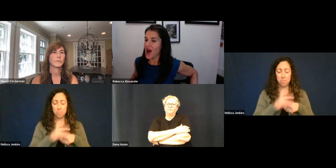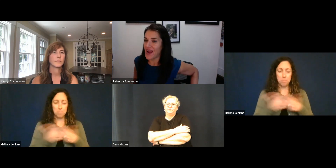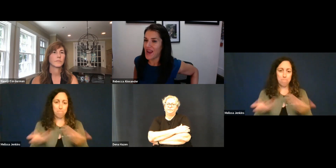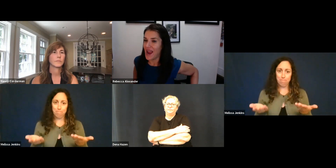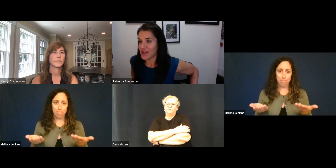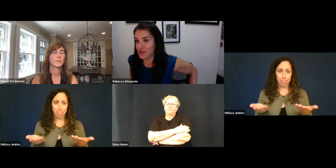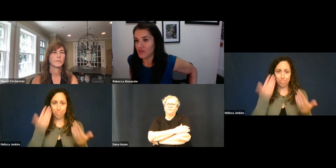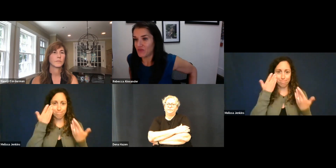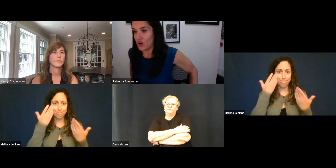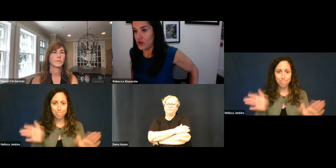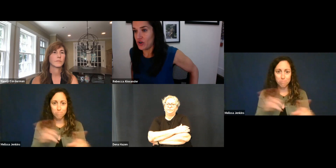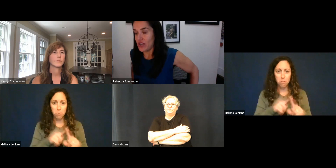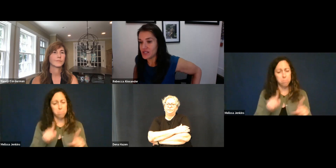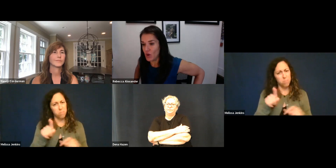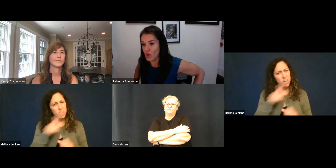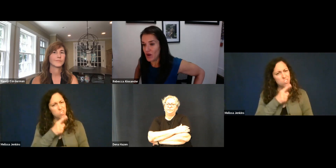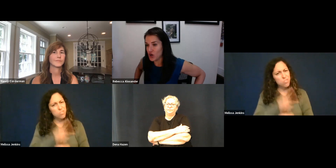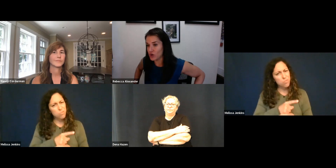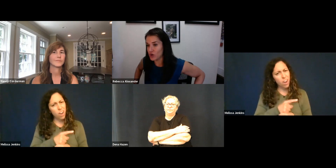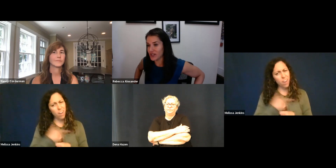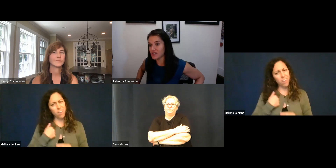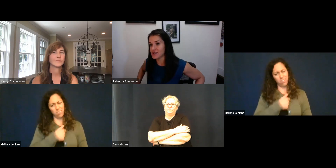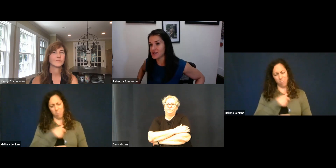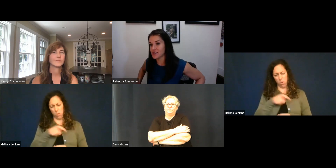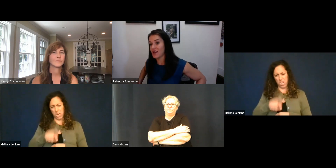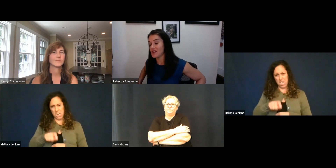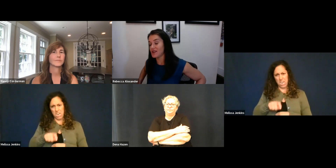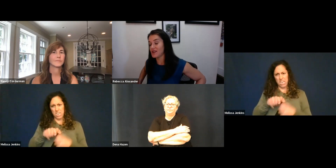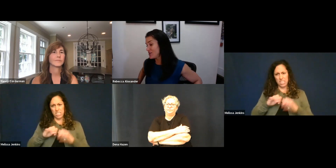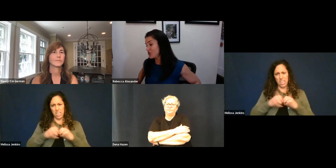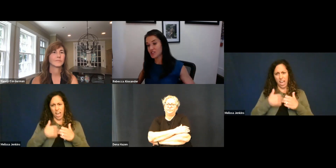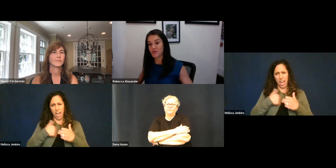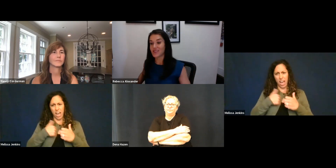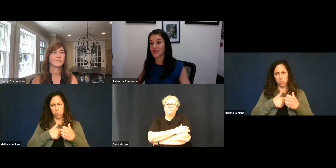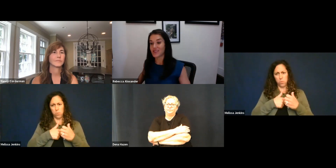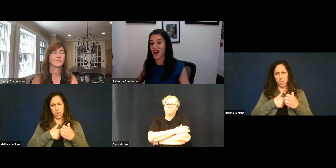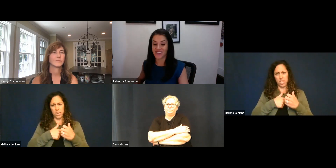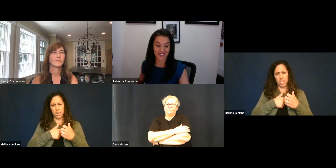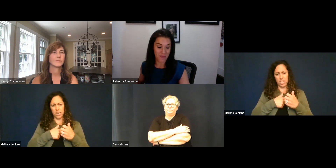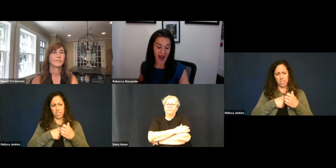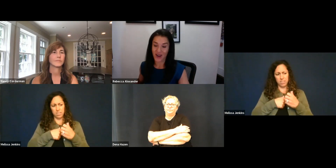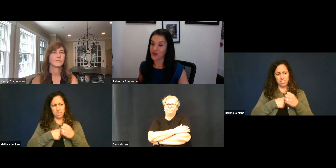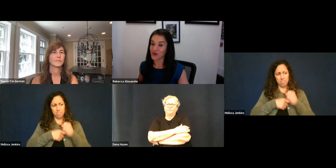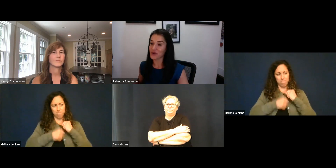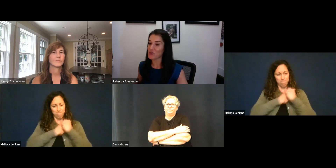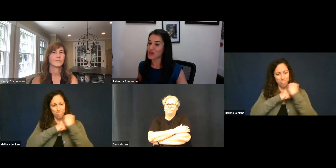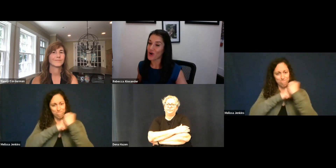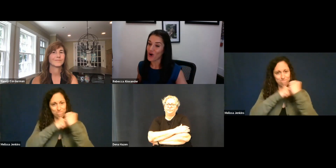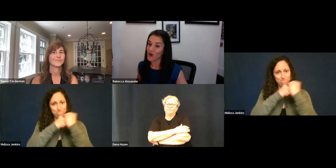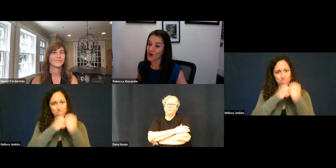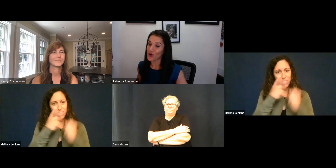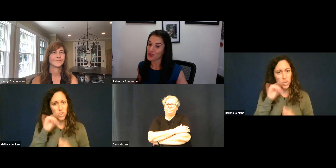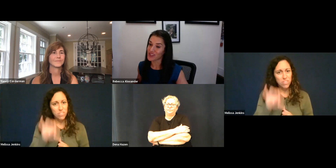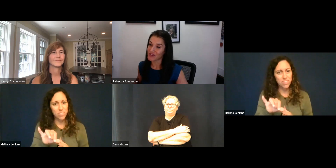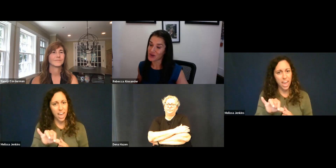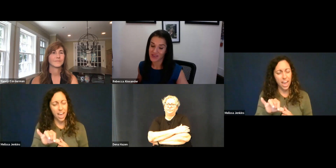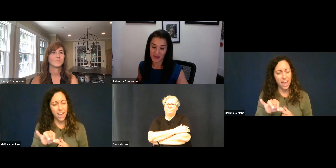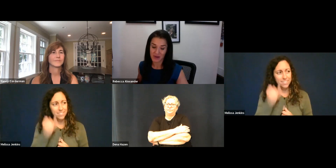How do we advocate for our needs when they don't exist? And trust me, that is the battle that we are all sort of living with.